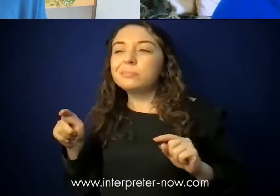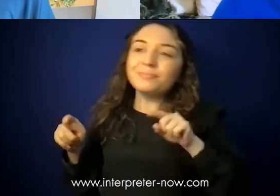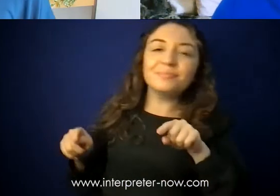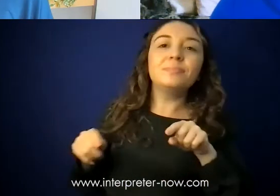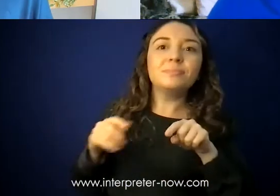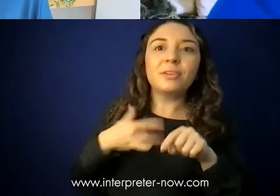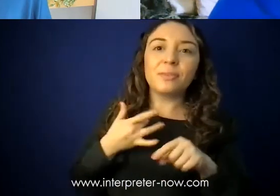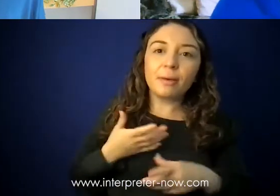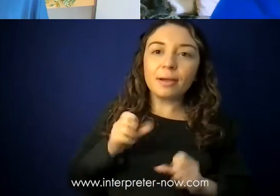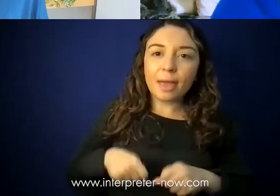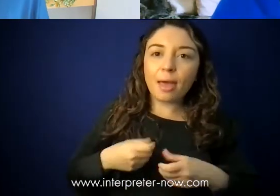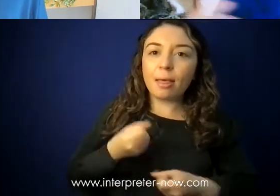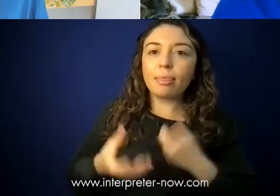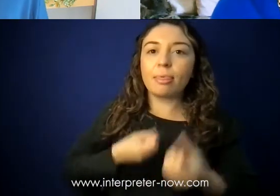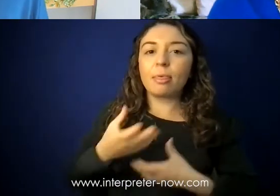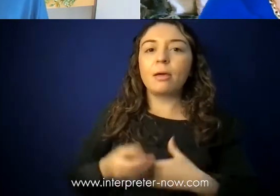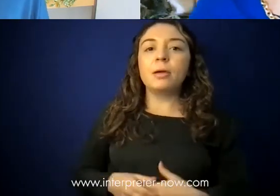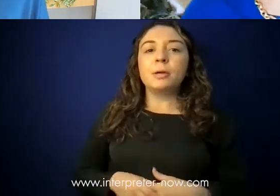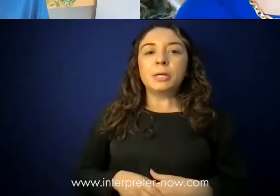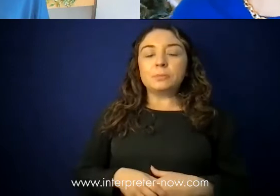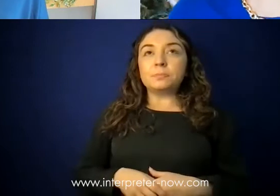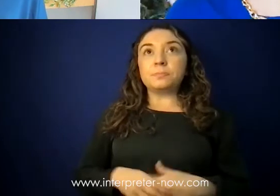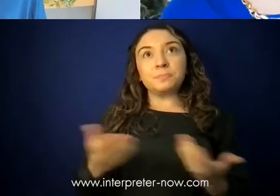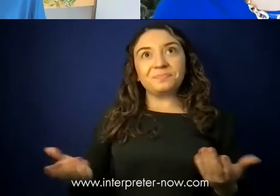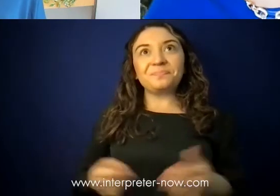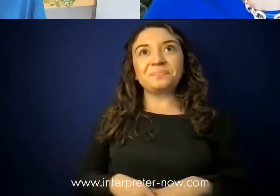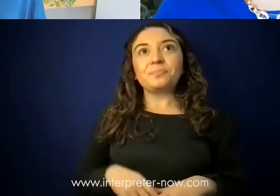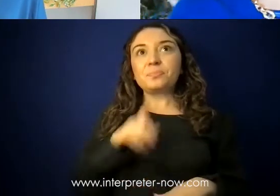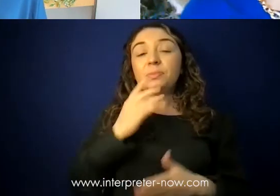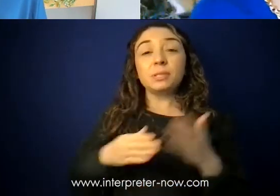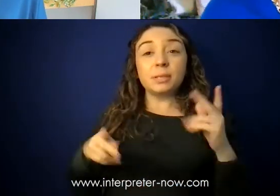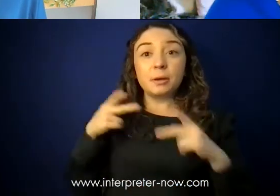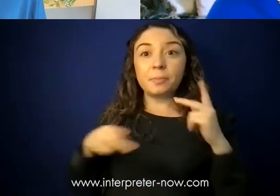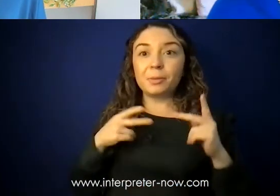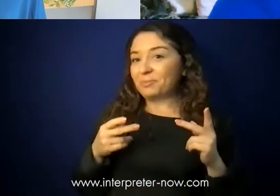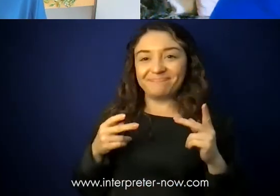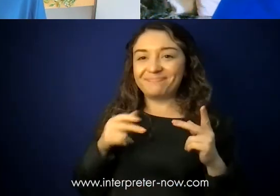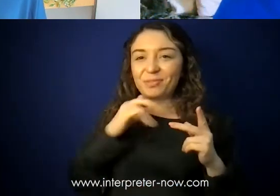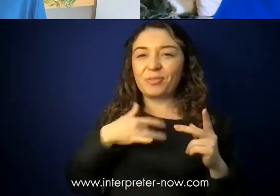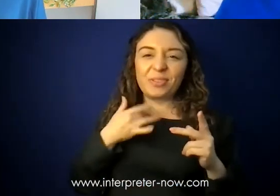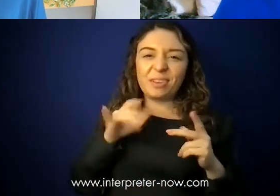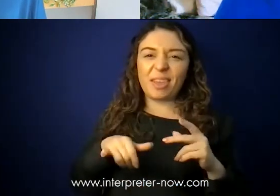So, there will be people who do not have a self-sense of safety bringing that type of